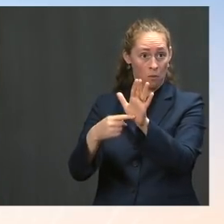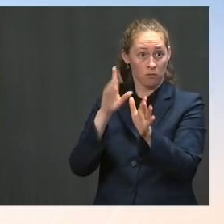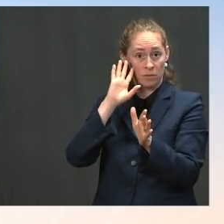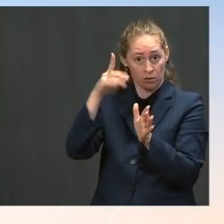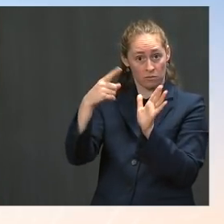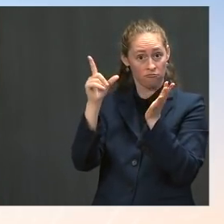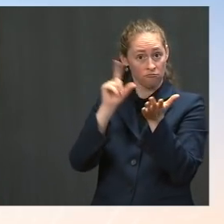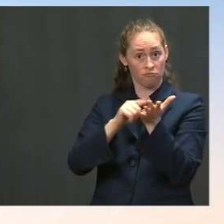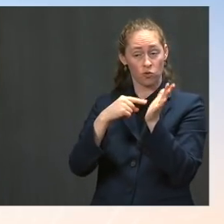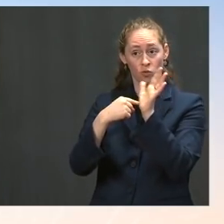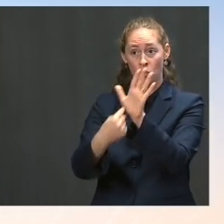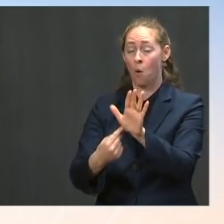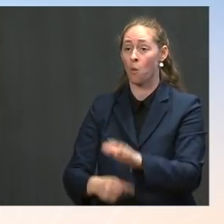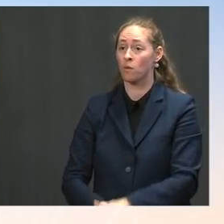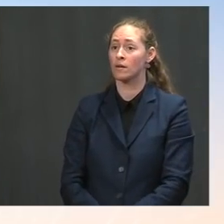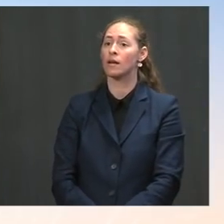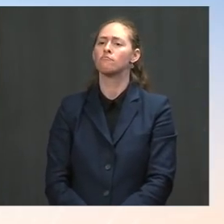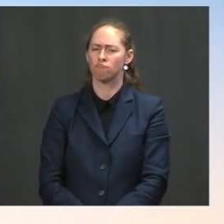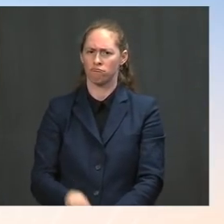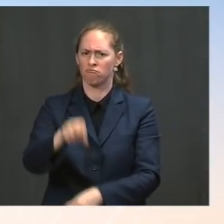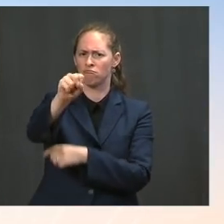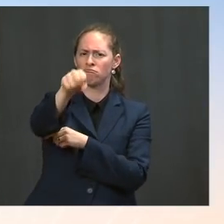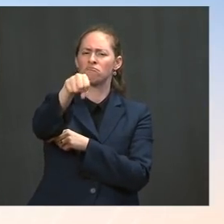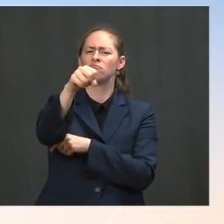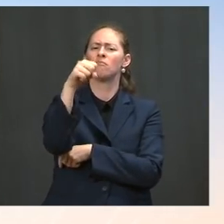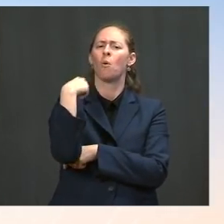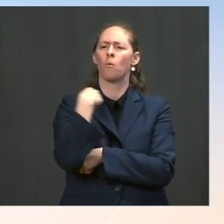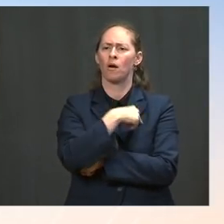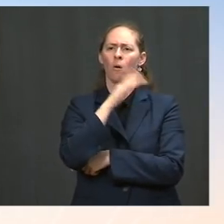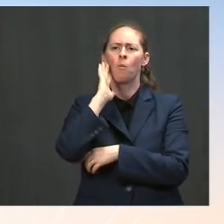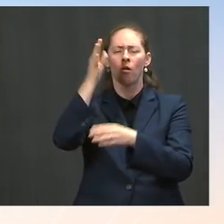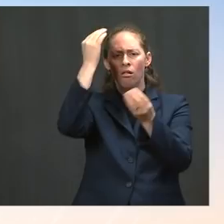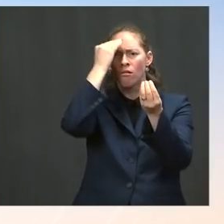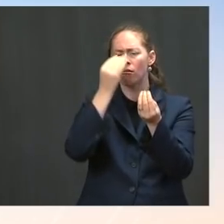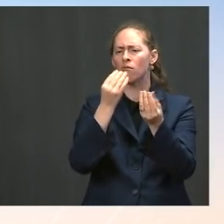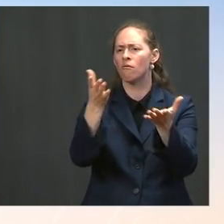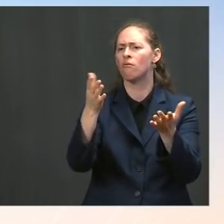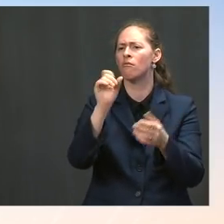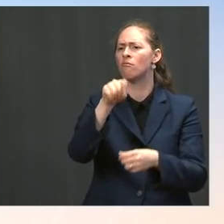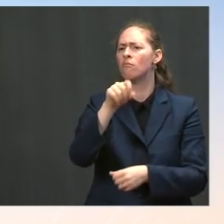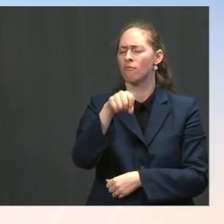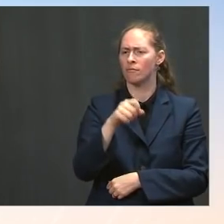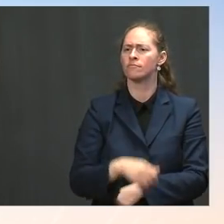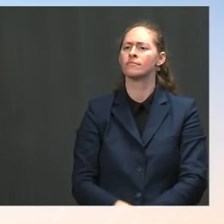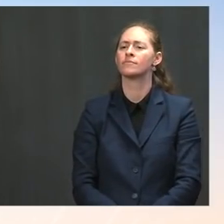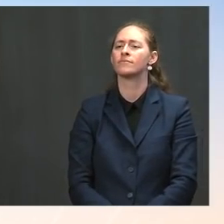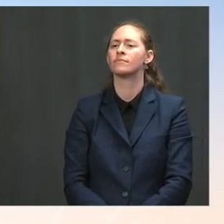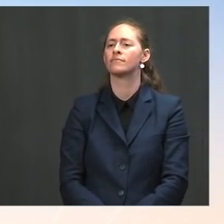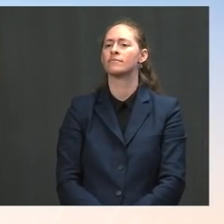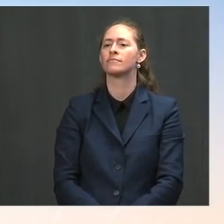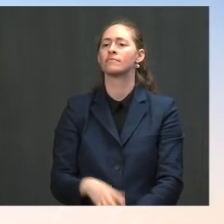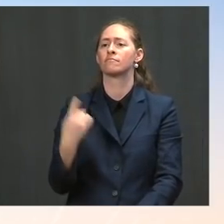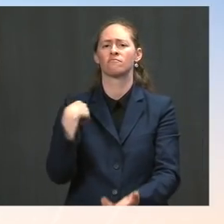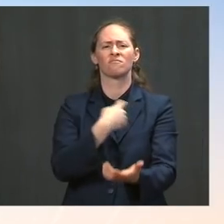I will say that we, according to an agreement we made during the transition to be transparent and make information available,